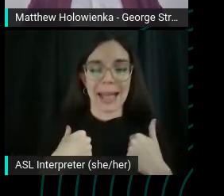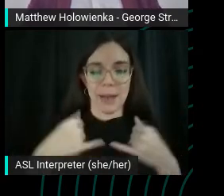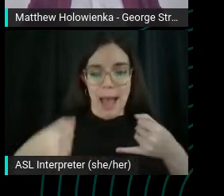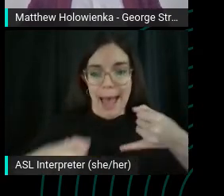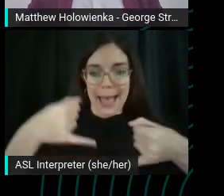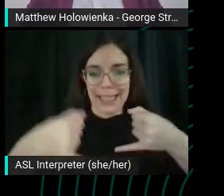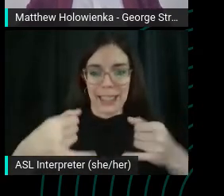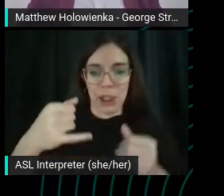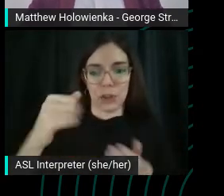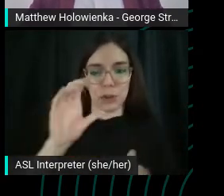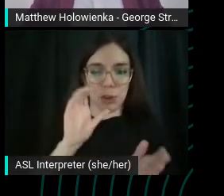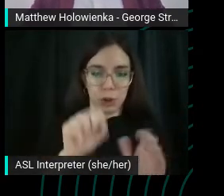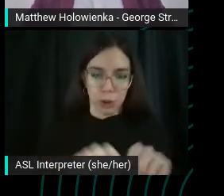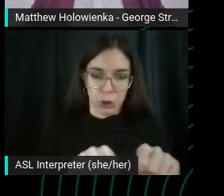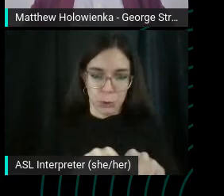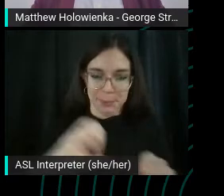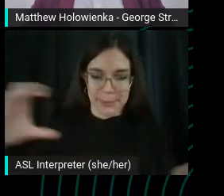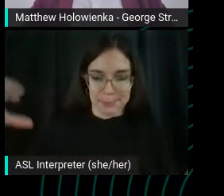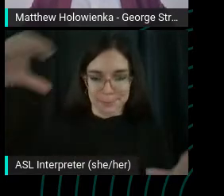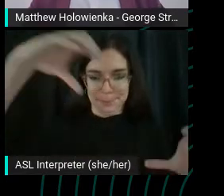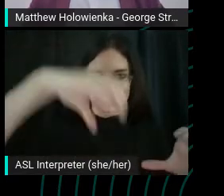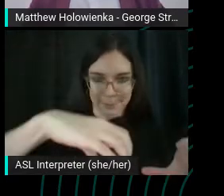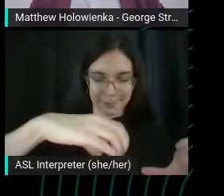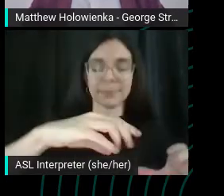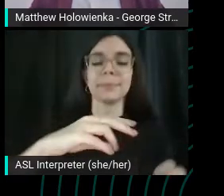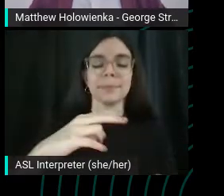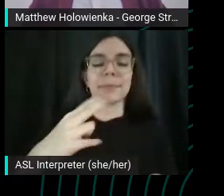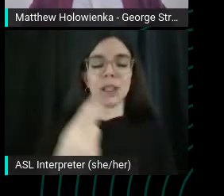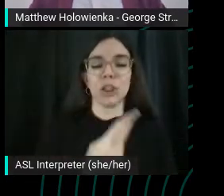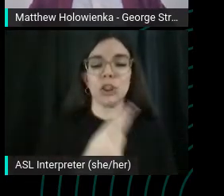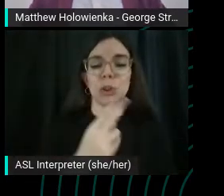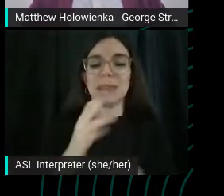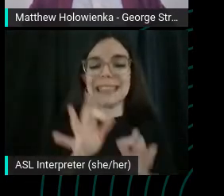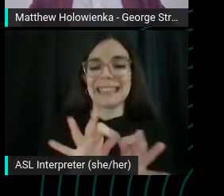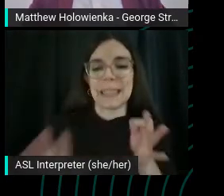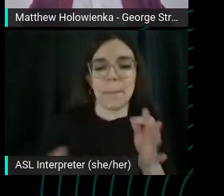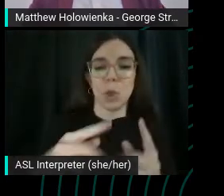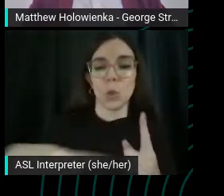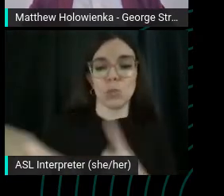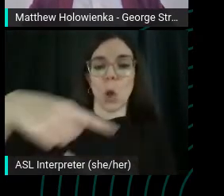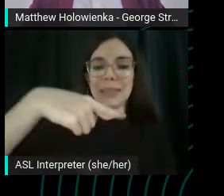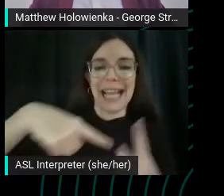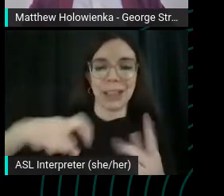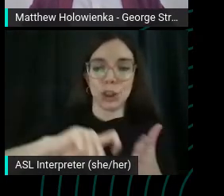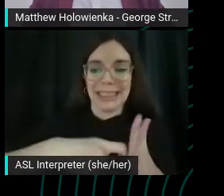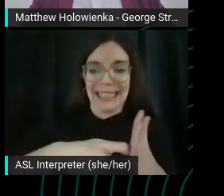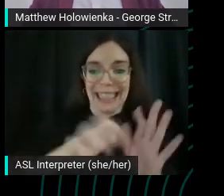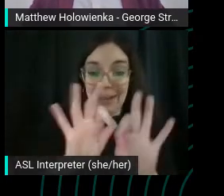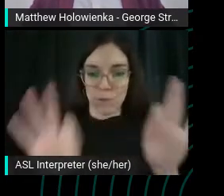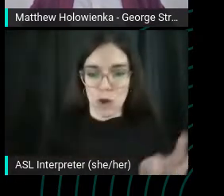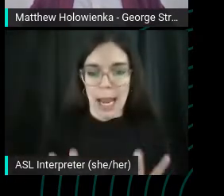This was done using simple rotation key frames to make the shoe spin, and there are very many great YouTube tutorials on how to get started on something like that.